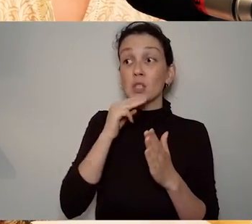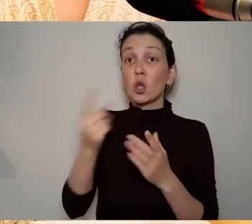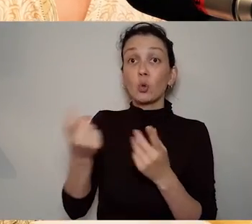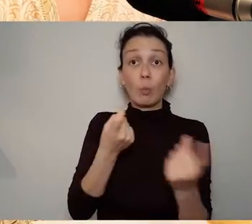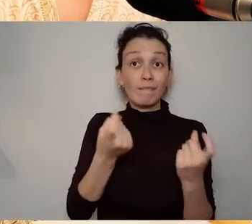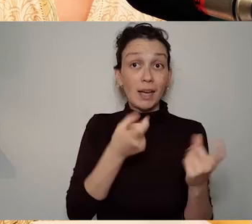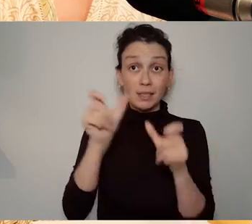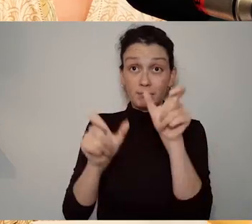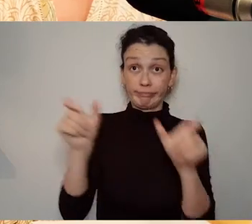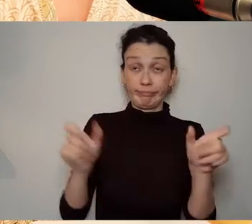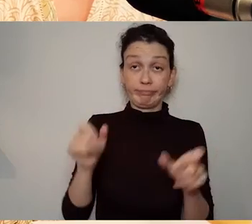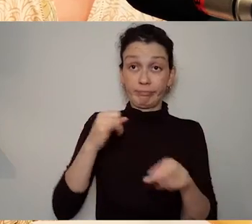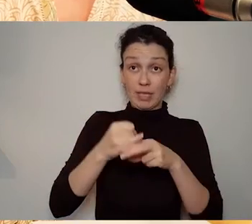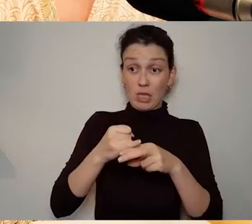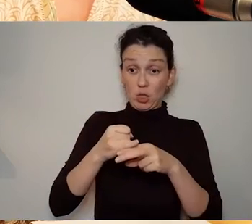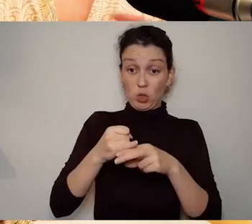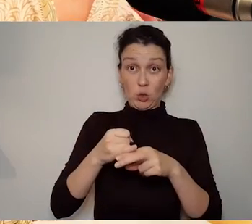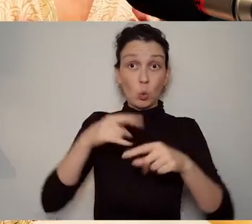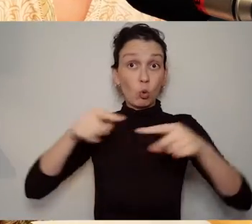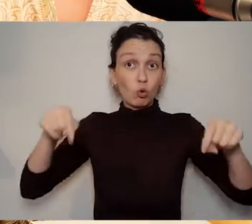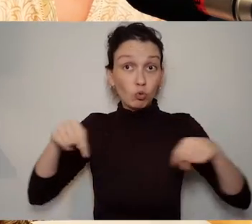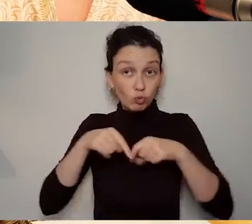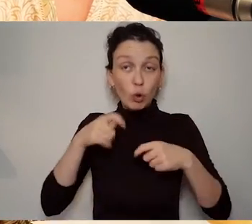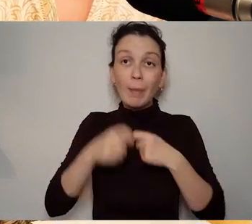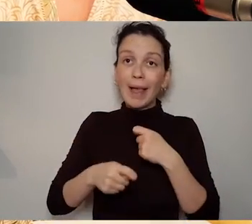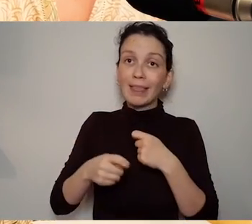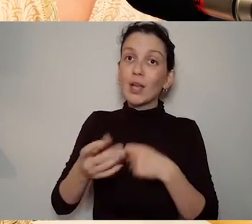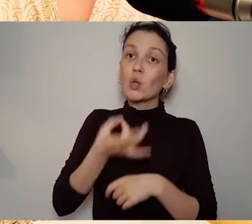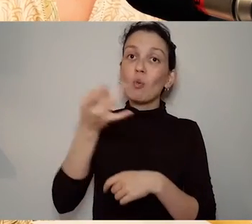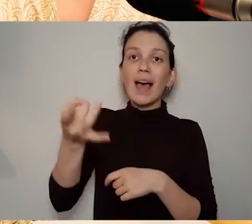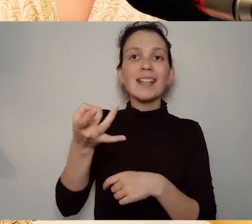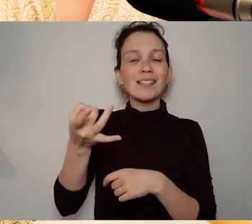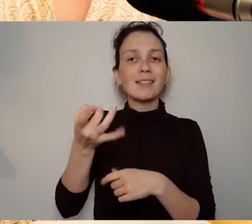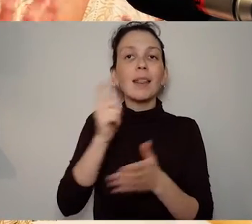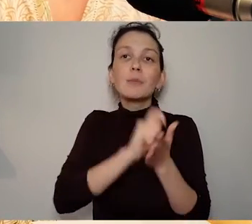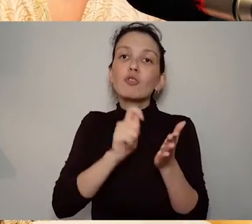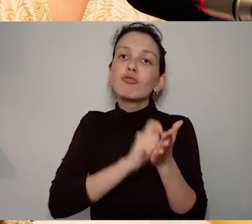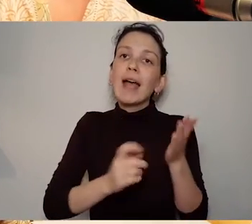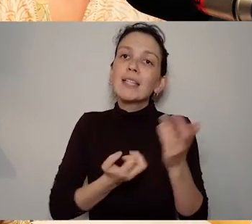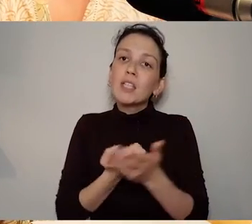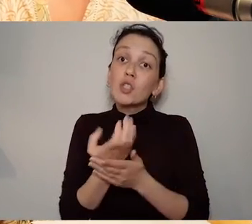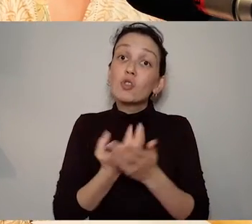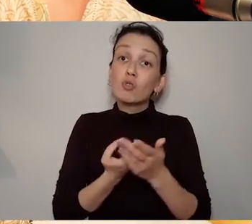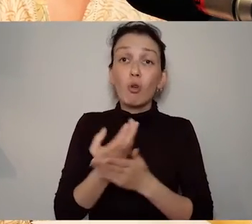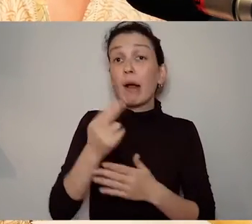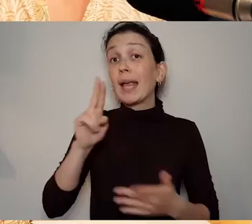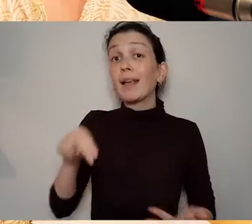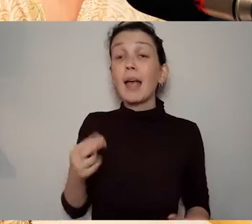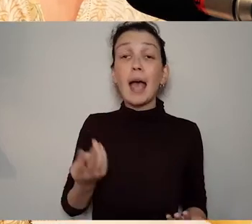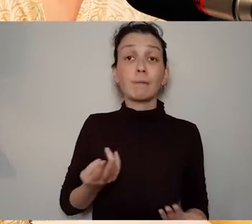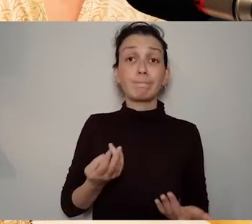and this might be in response to a prompt that is created like tell me about a fork in the road, that